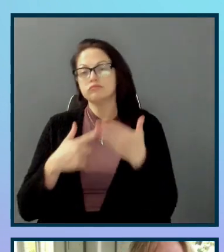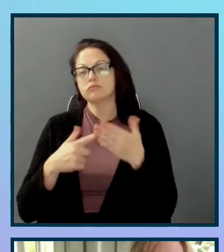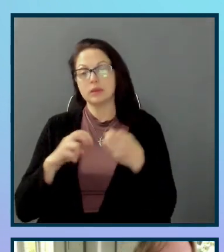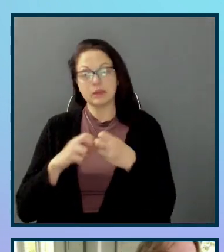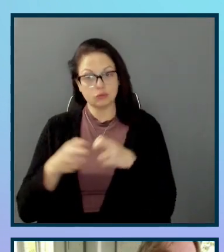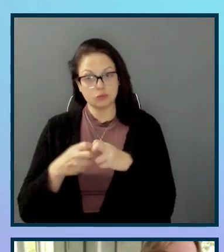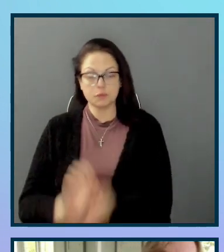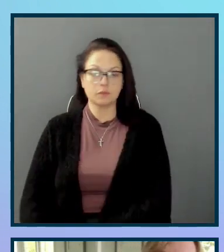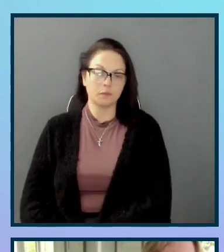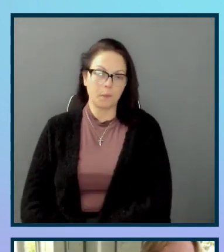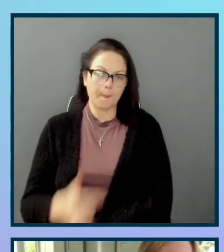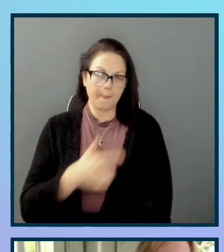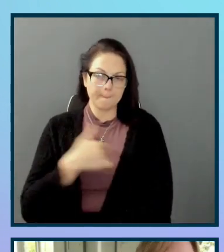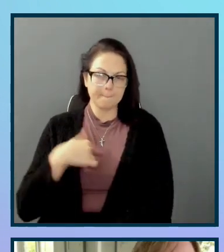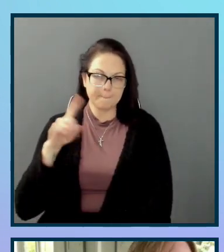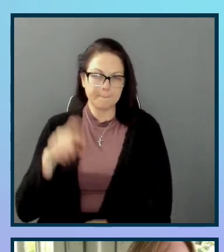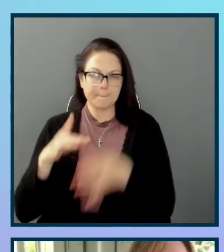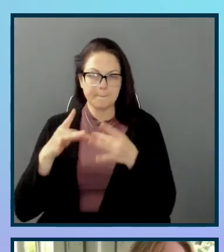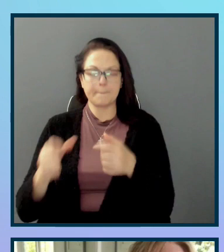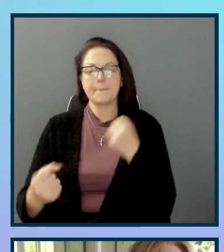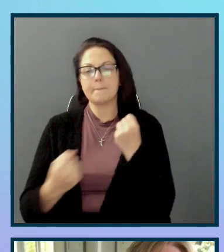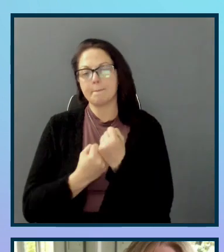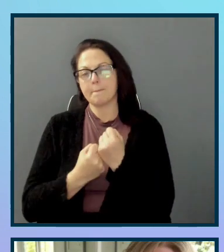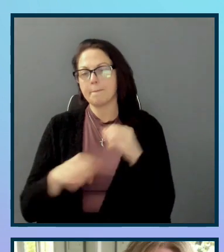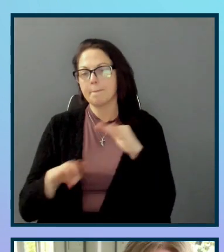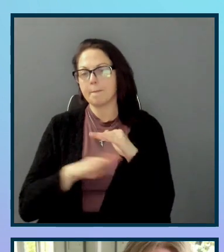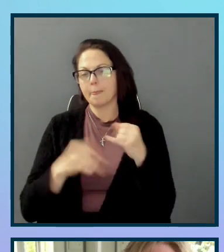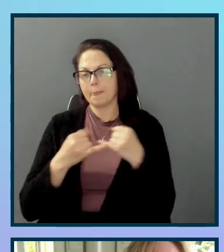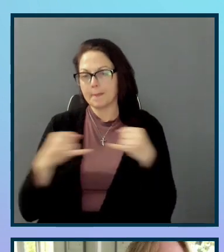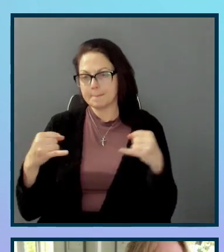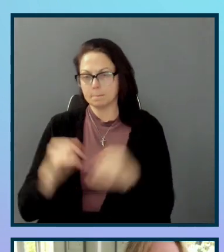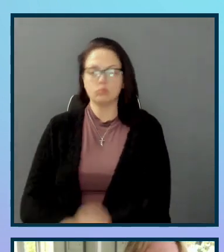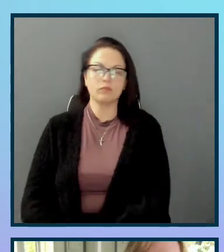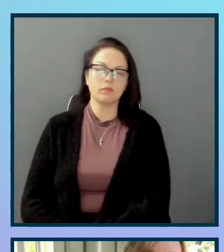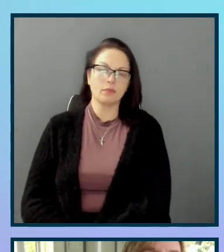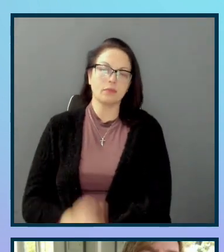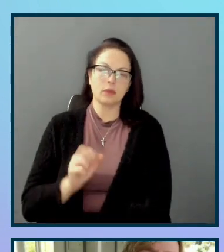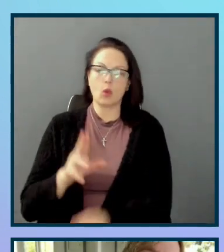Okay, we need a solution that supports the bottom line. We're always talking about return on investment. I've seen time and time again